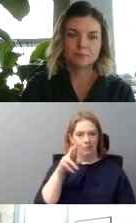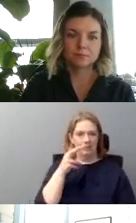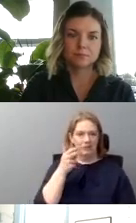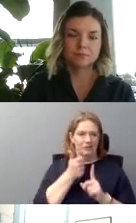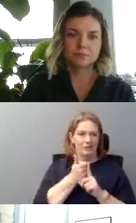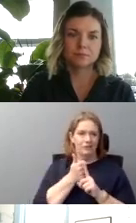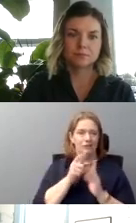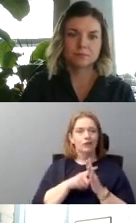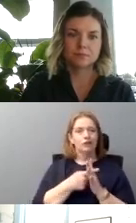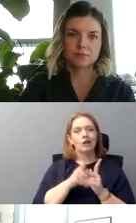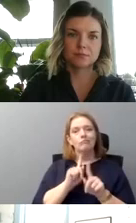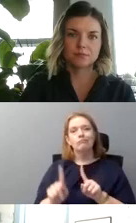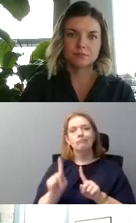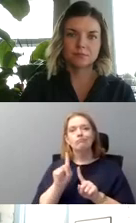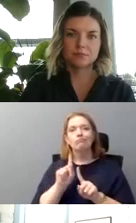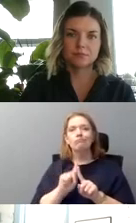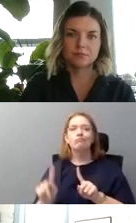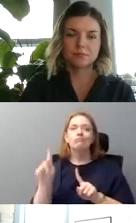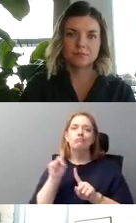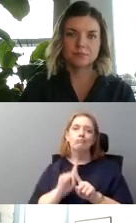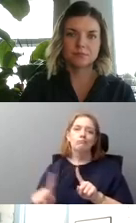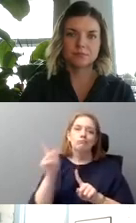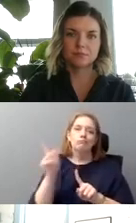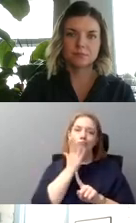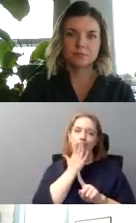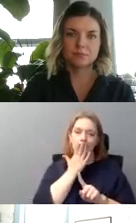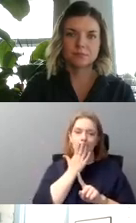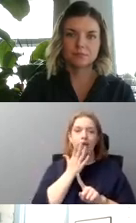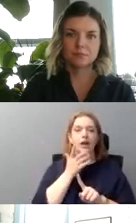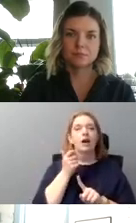take on different patina, and Ireland, as a maintenance action for his house, would polish it,